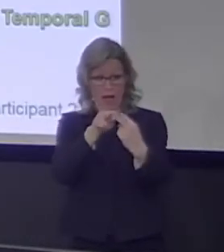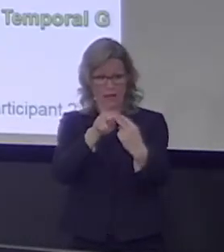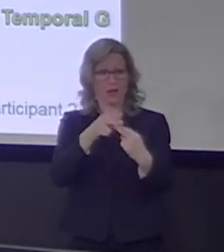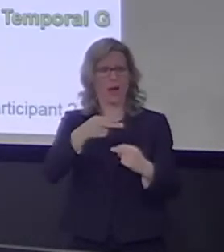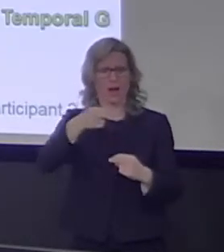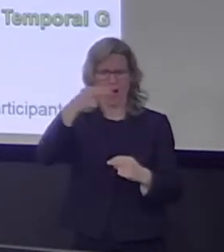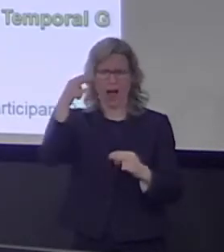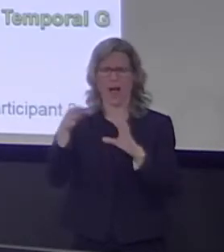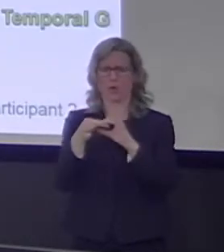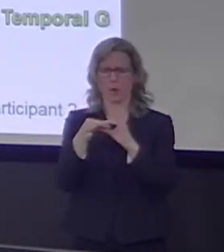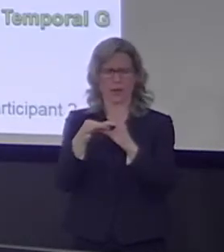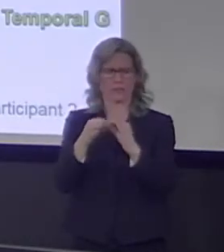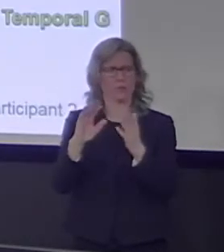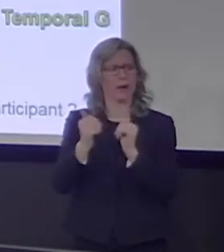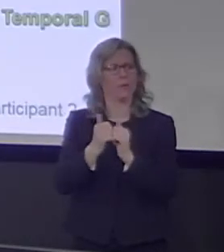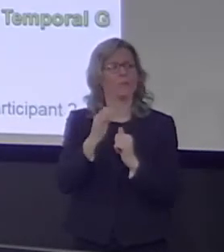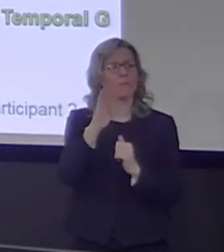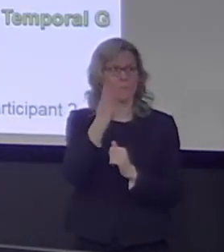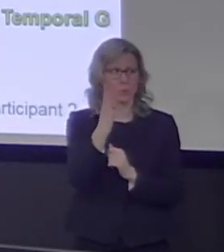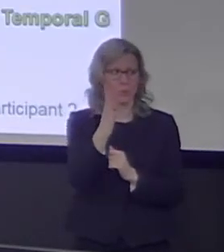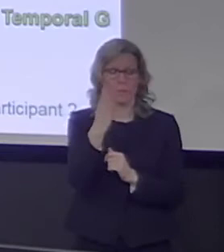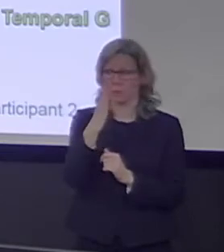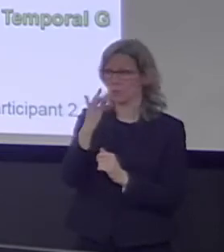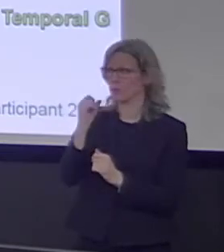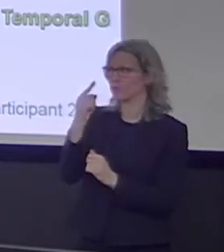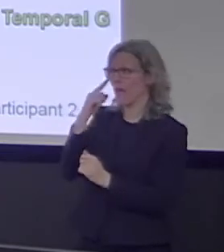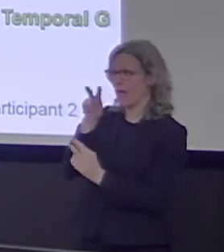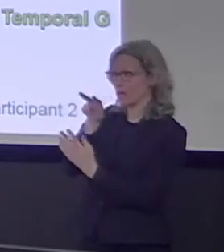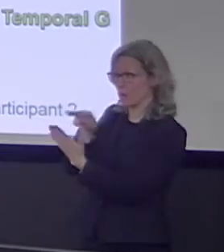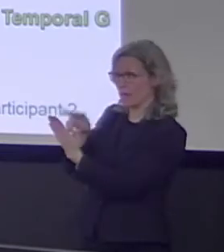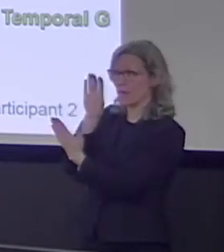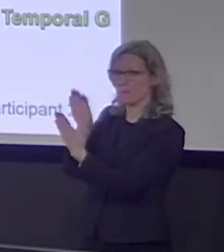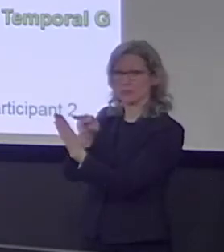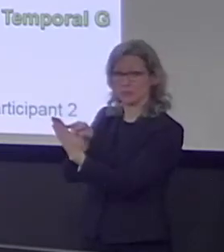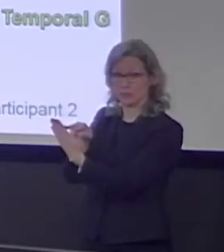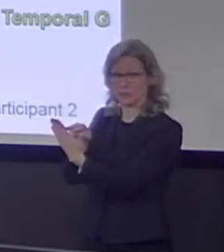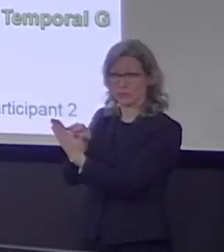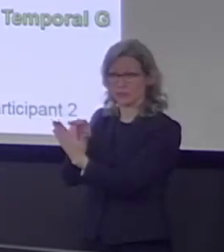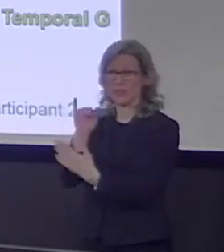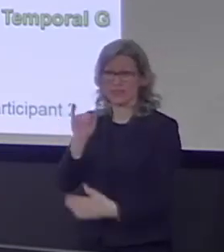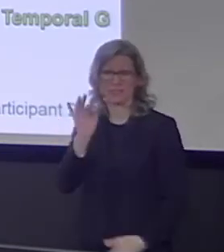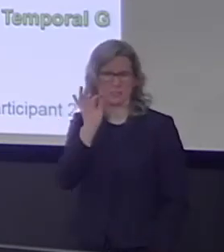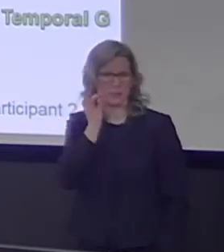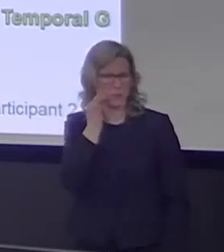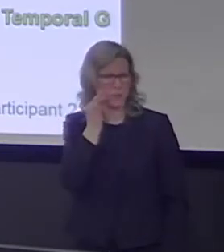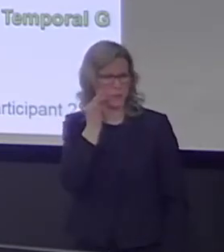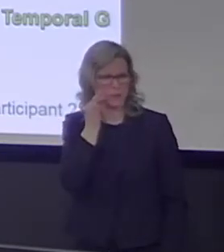than the blue which is the eye-to-picture condition. Now, that's pretty cool. Because these bars right here